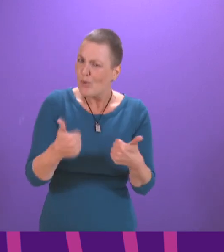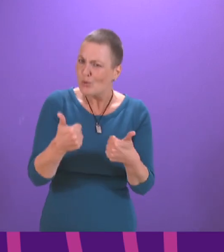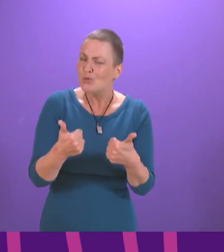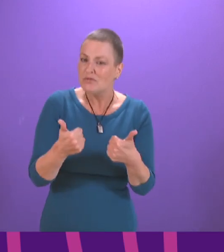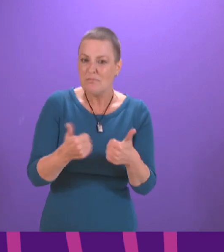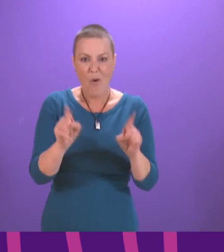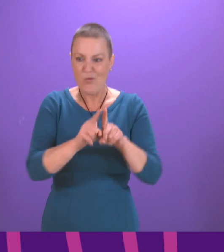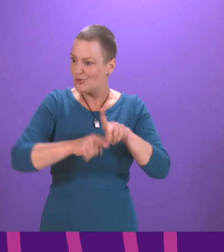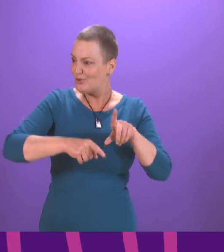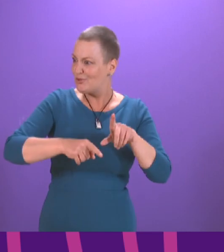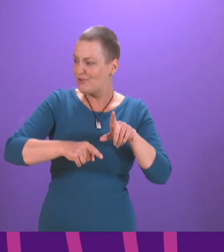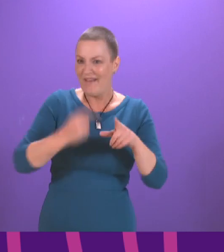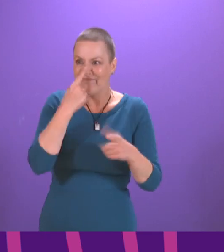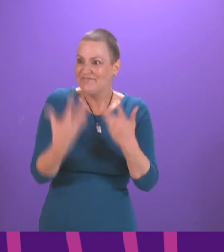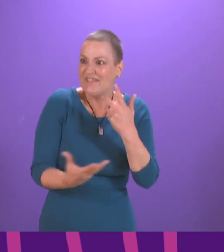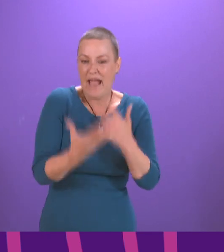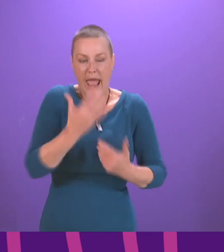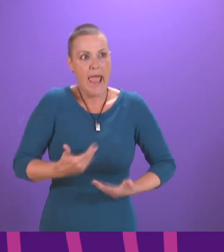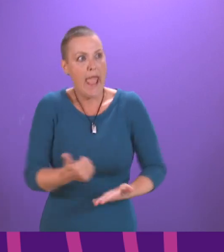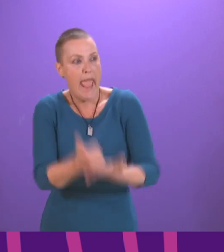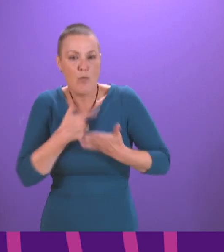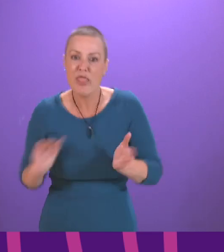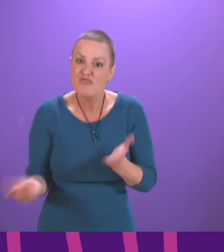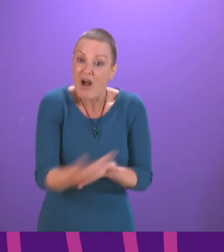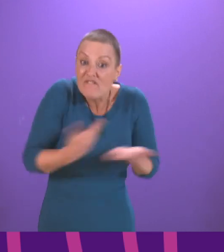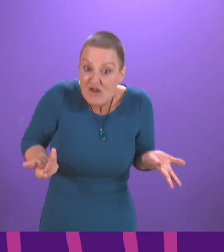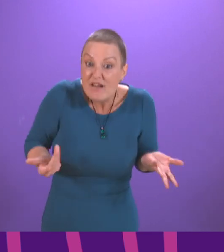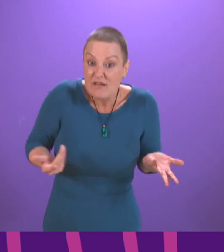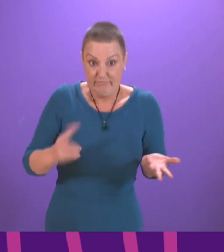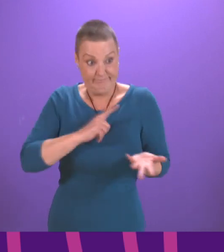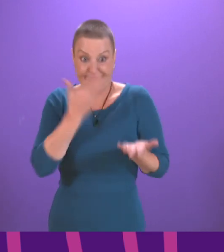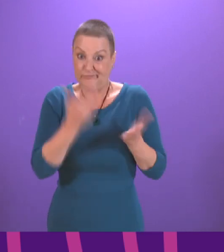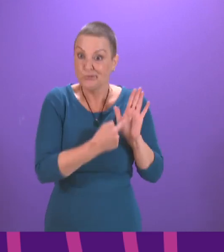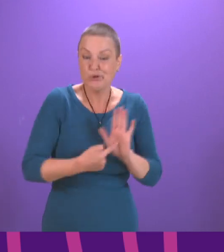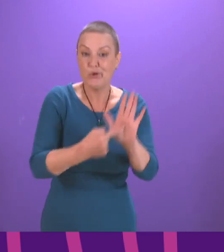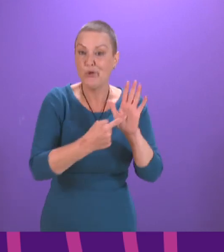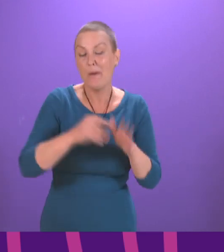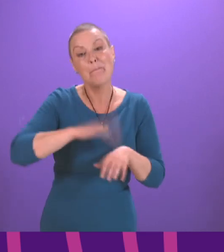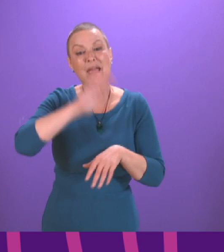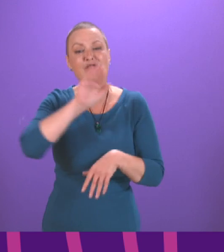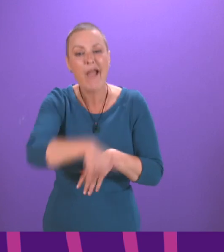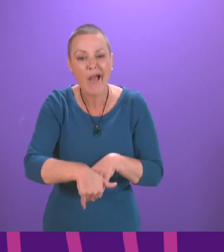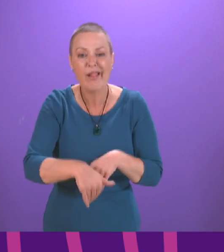range of other outcomes, including recovery—the activity of Maryhill Milan AFC in Bob Doris’s